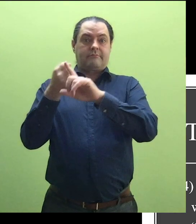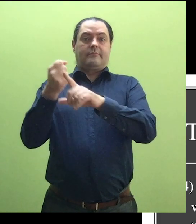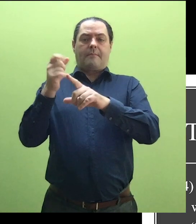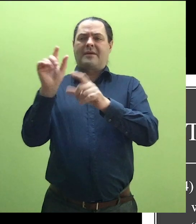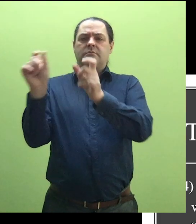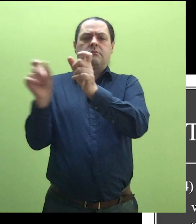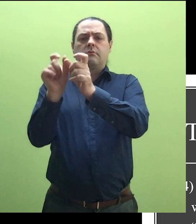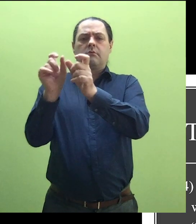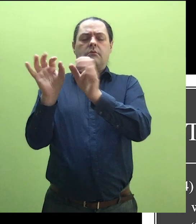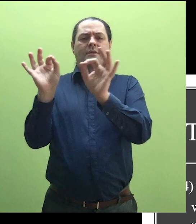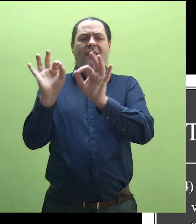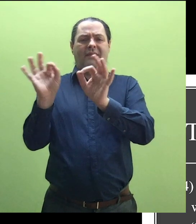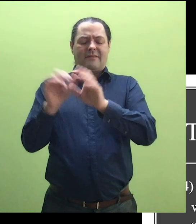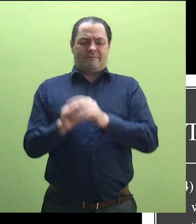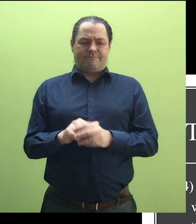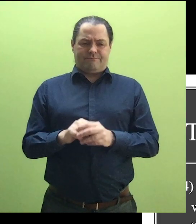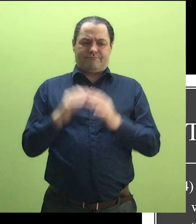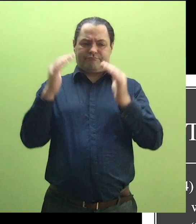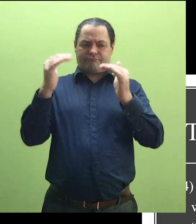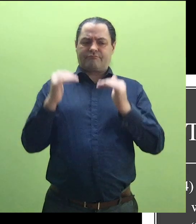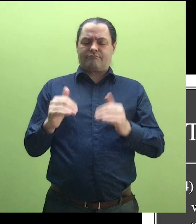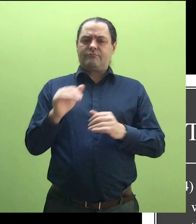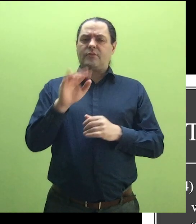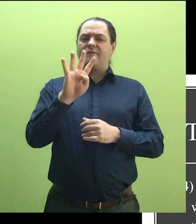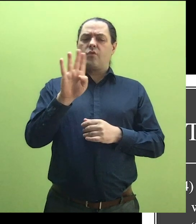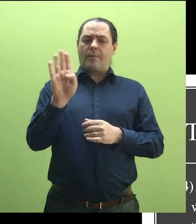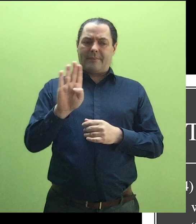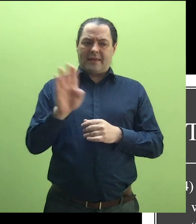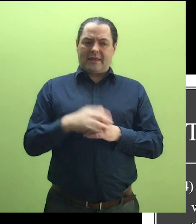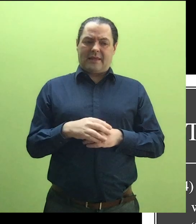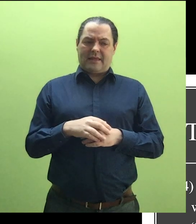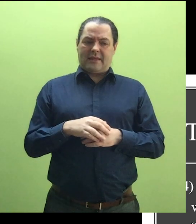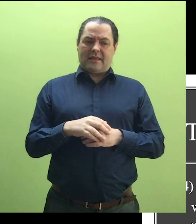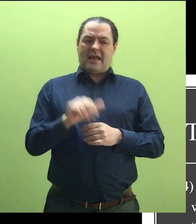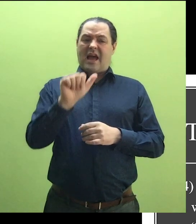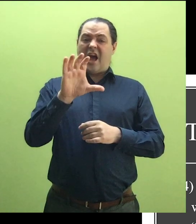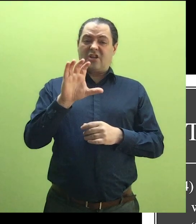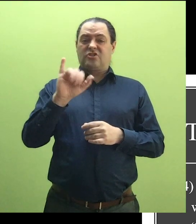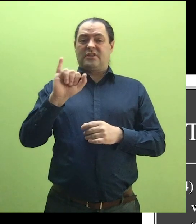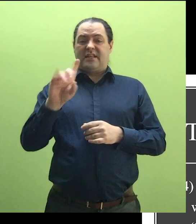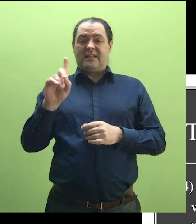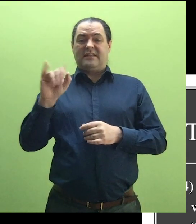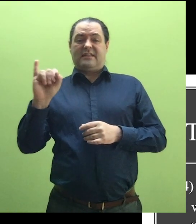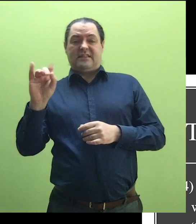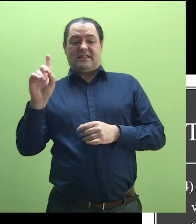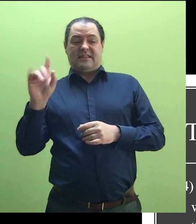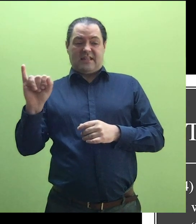doesn't have causative morphology on it. In 4b, a middle Voice morpheme added to this verb to mark the valency